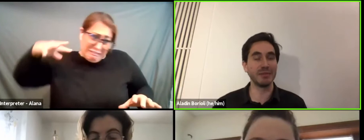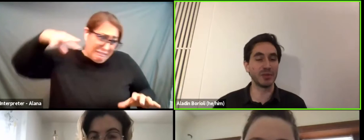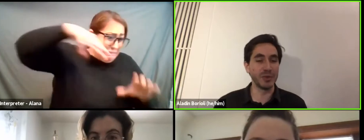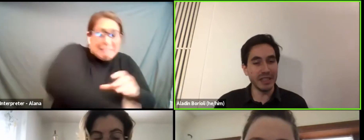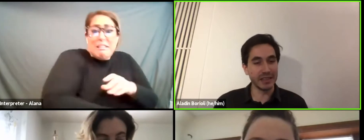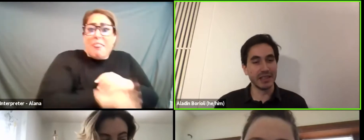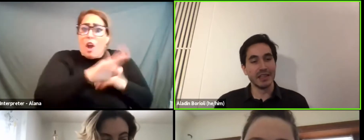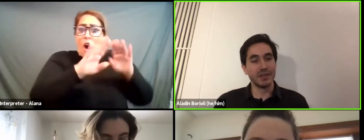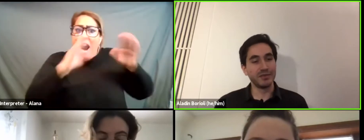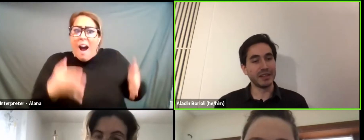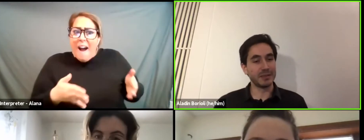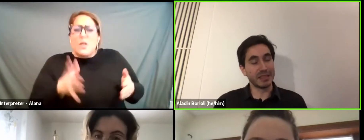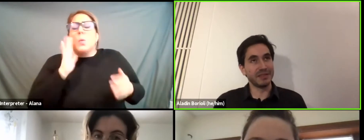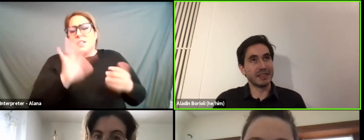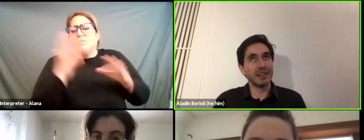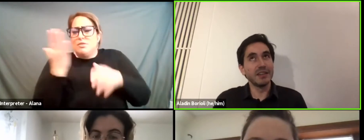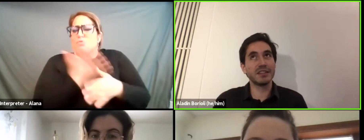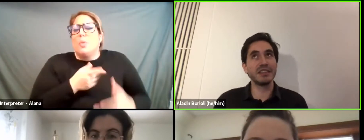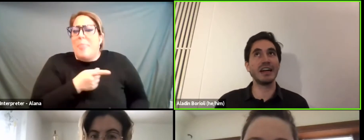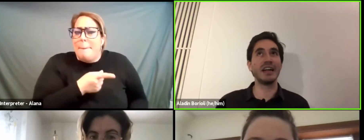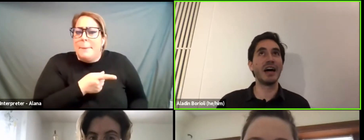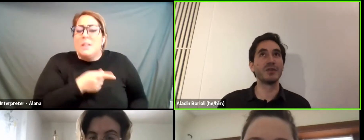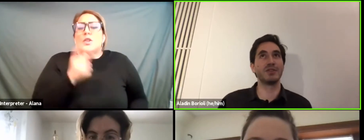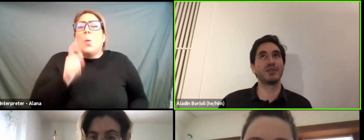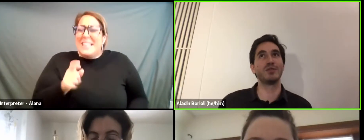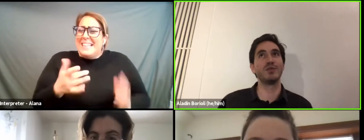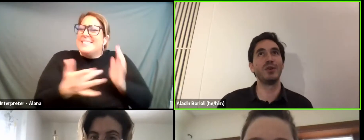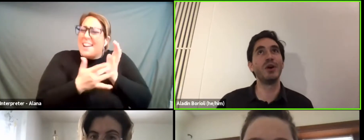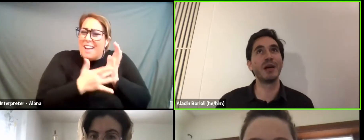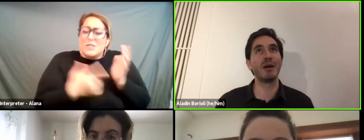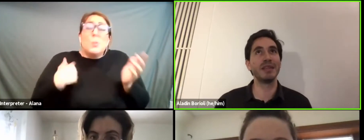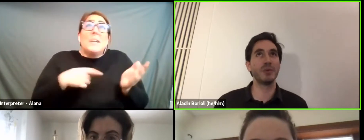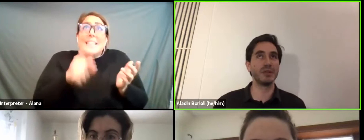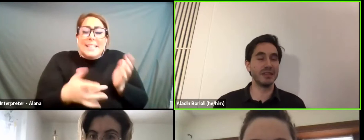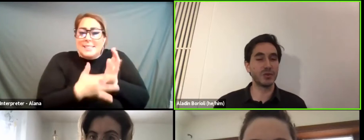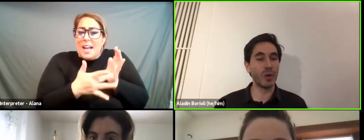so we need to find specific technology that allows us to learn about their world and that's why